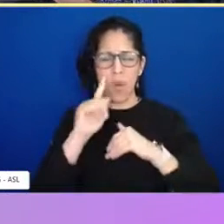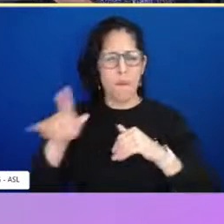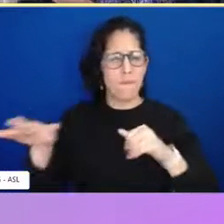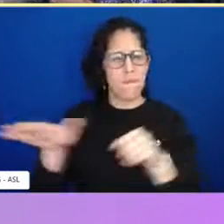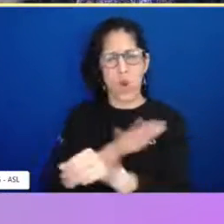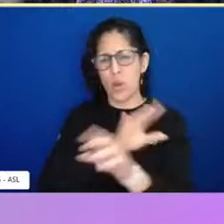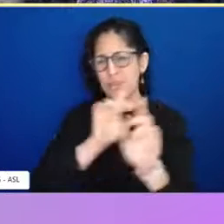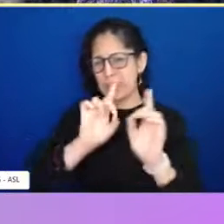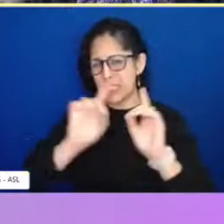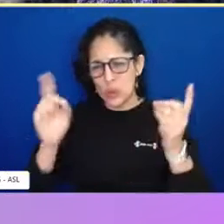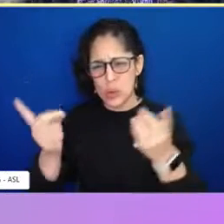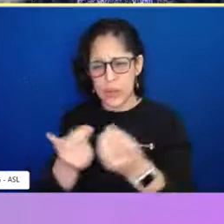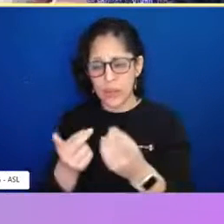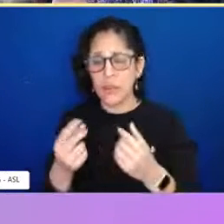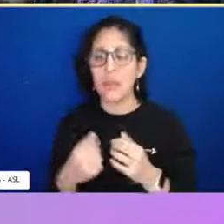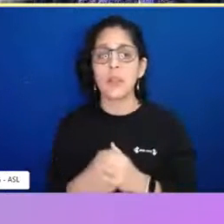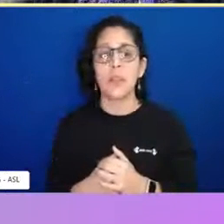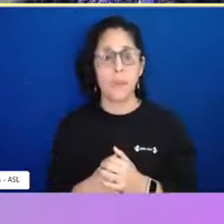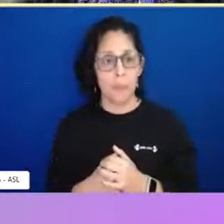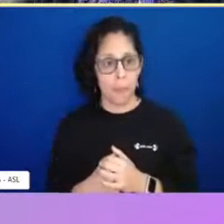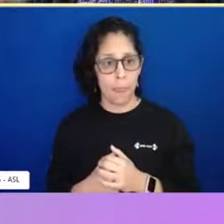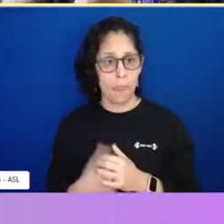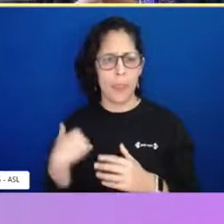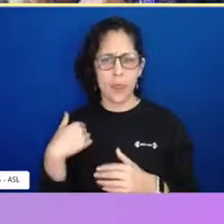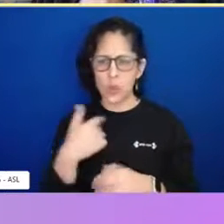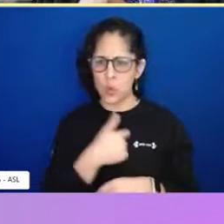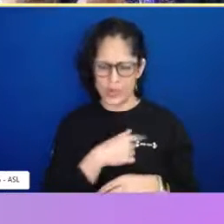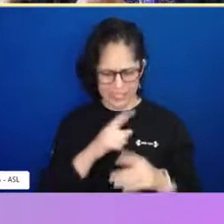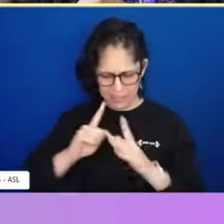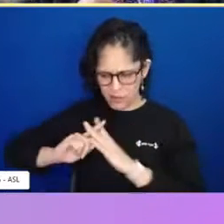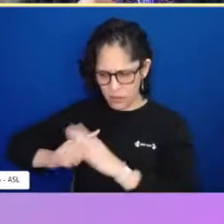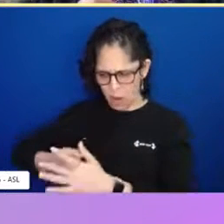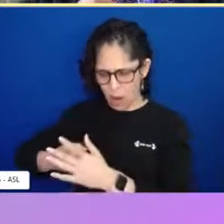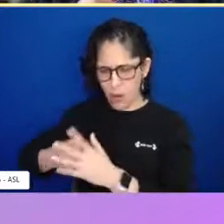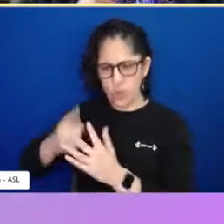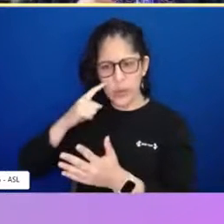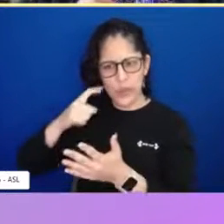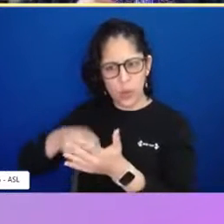goal to make accessible playgrounds for the entire district park so, as we start